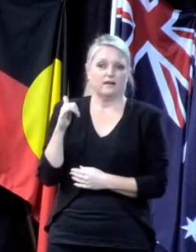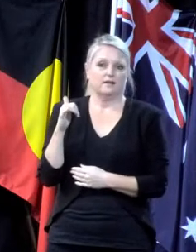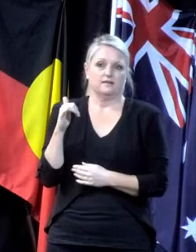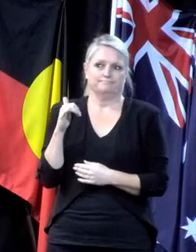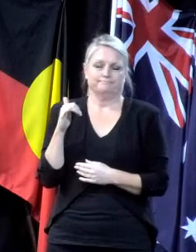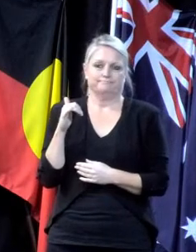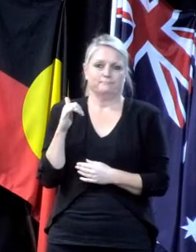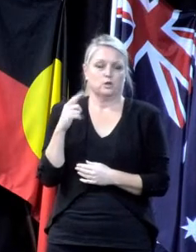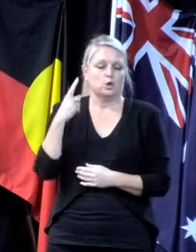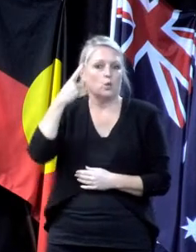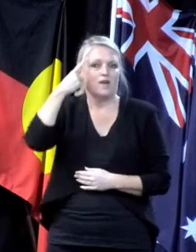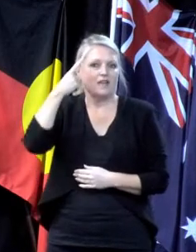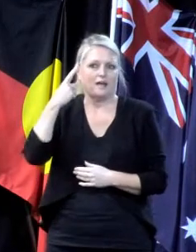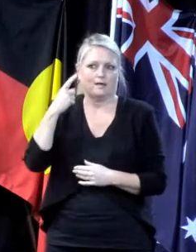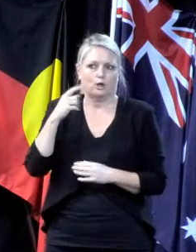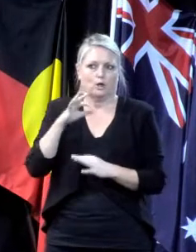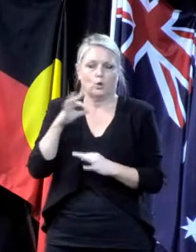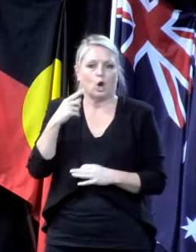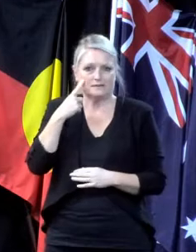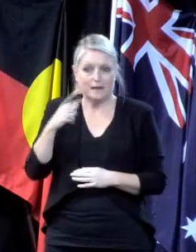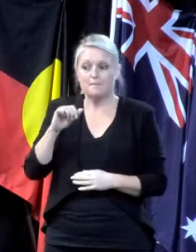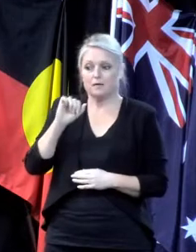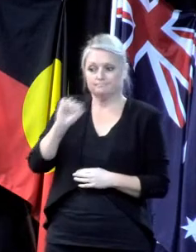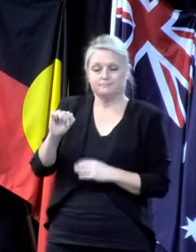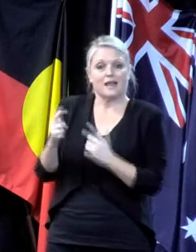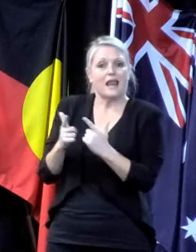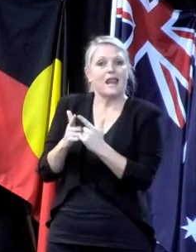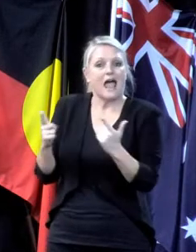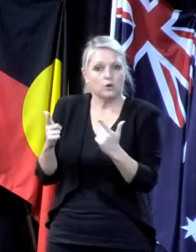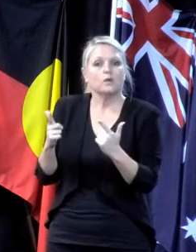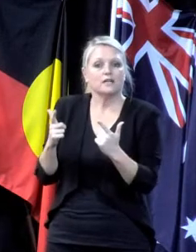However, his language that he uses comes from his disability.